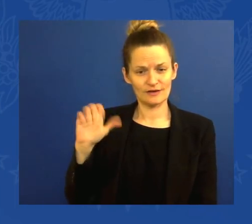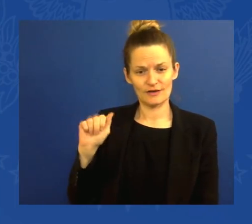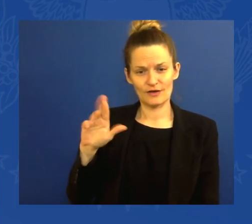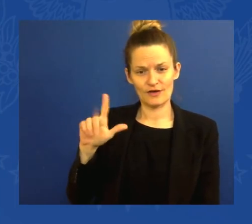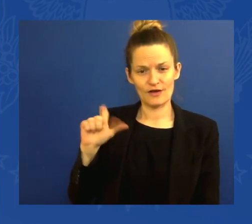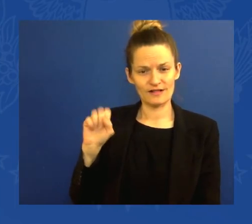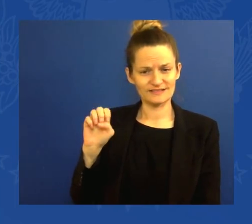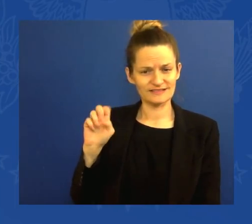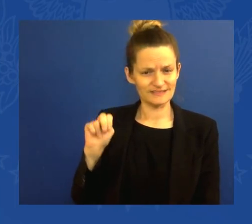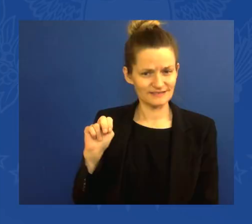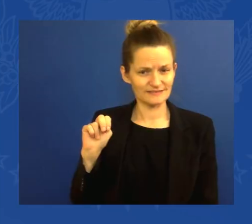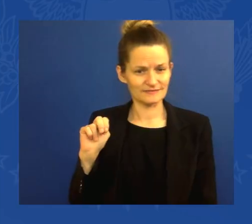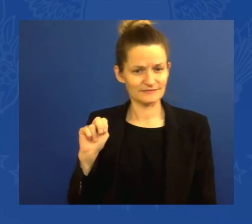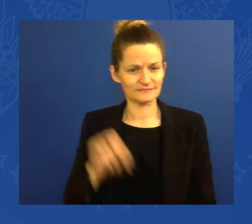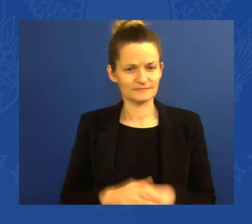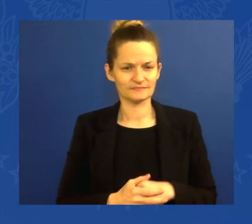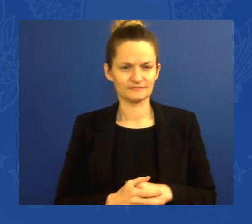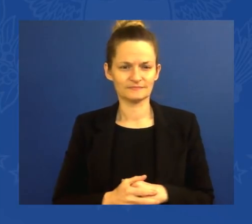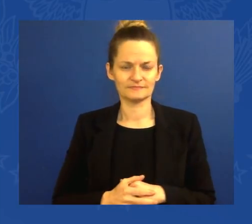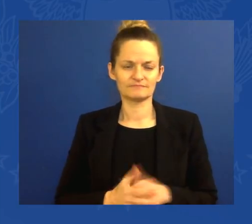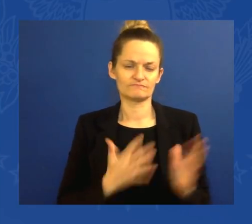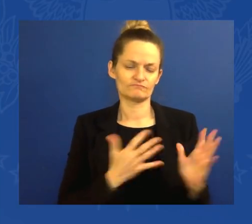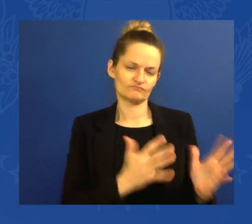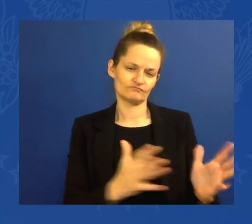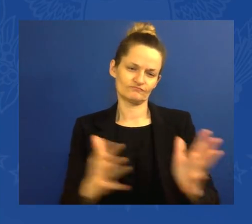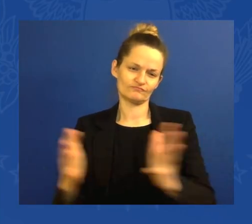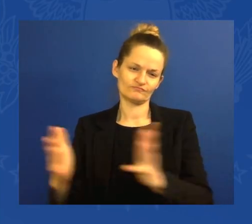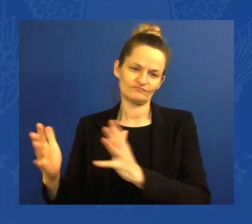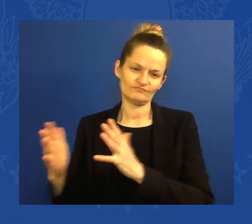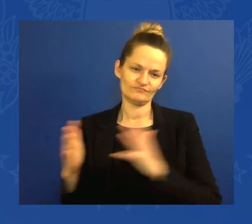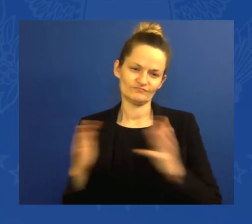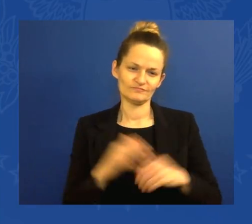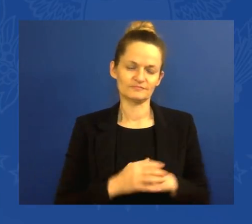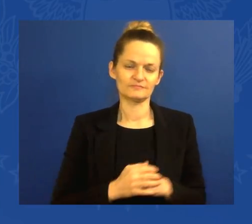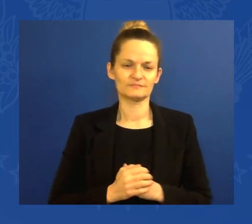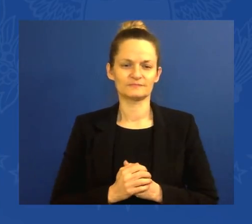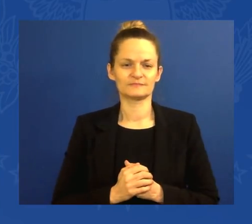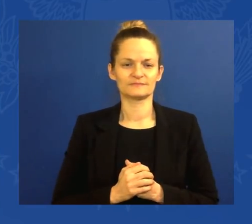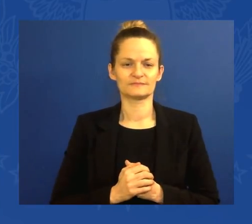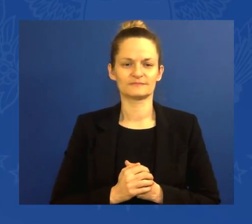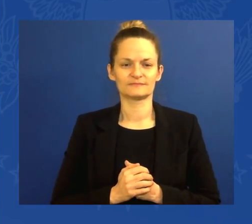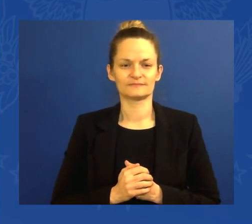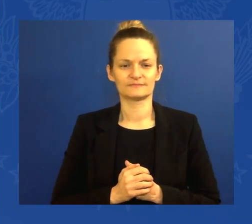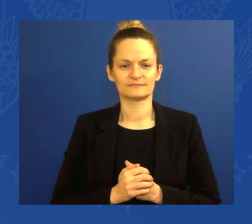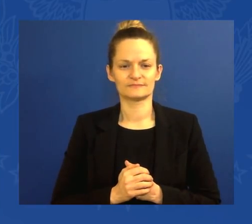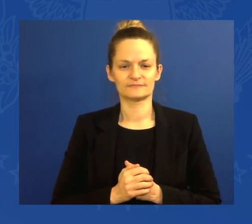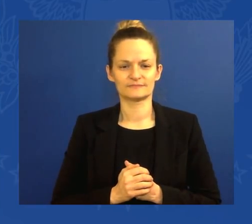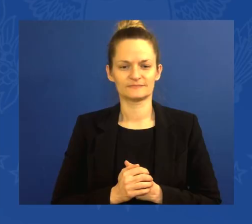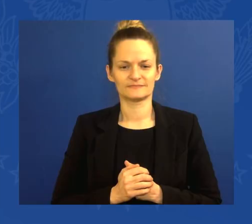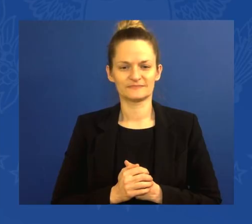Gretchen Carlson: Hi, everyone. I'm Gretchen Carlson.